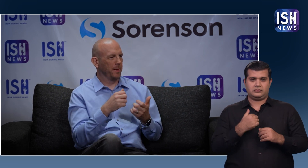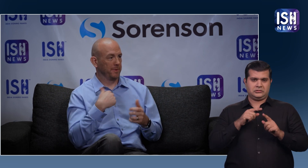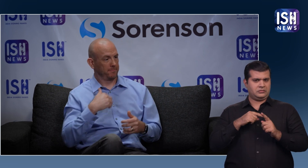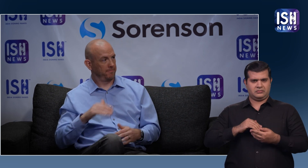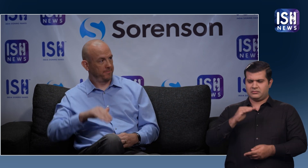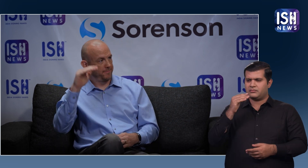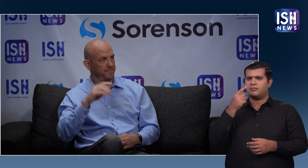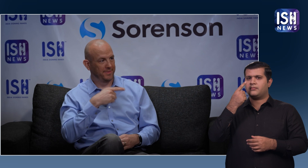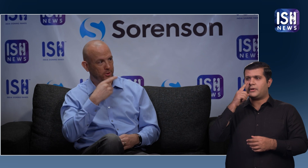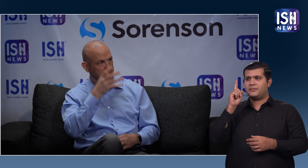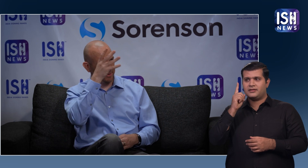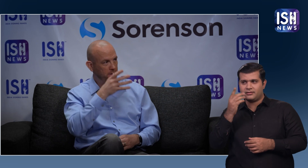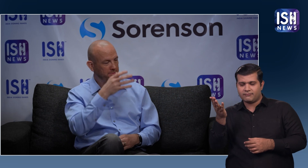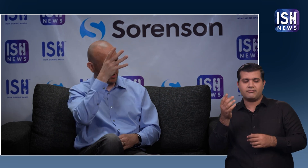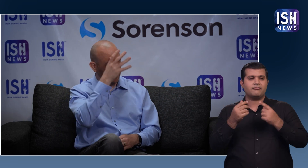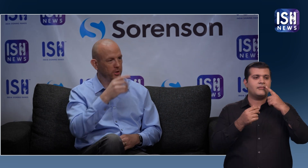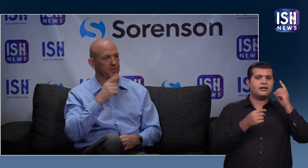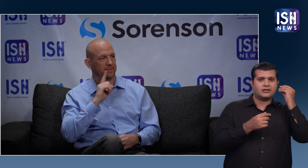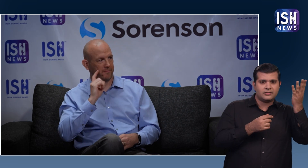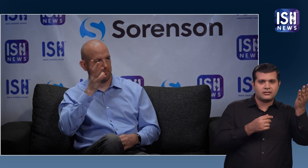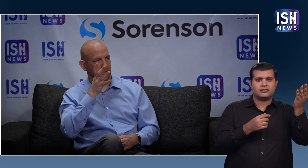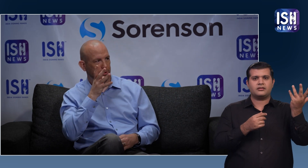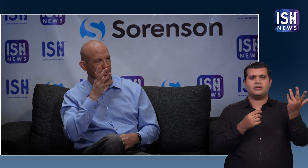I grew up with a Deaf mother and hearing father.